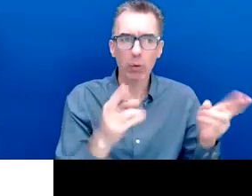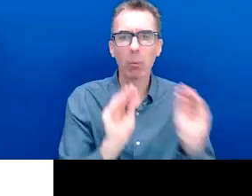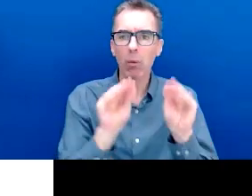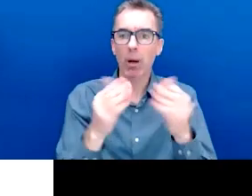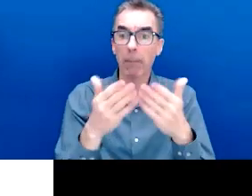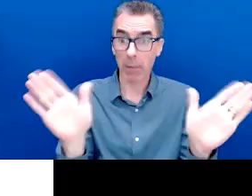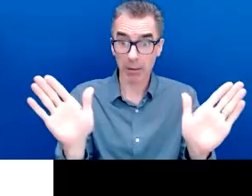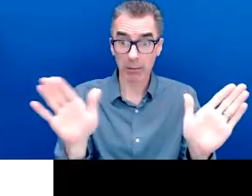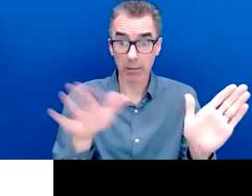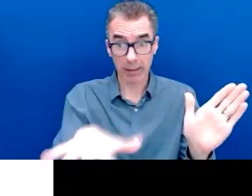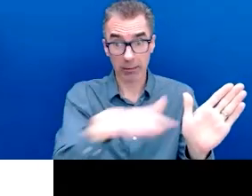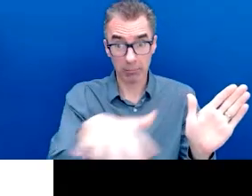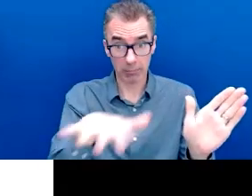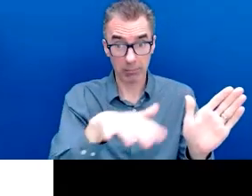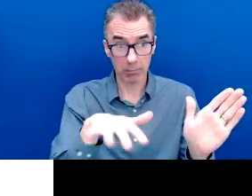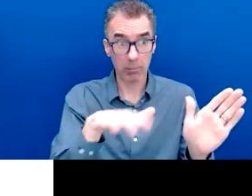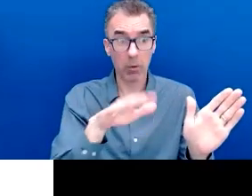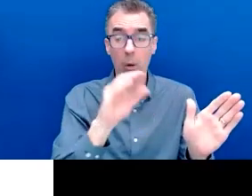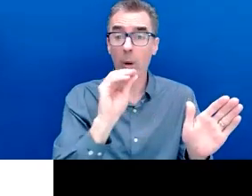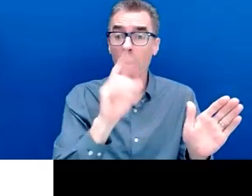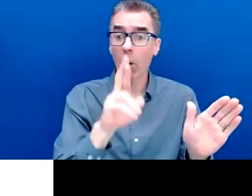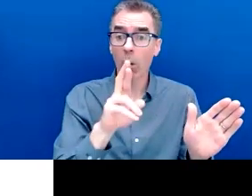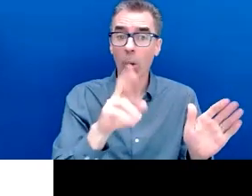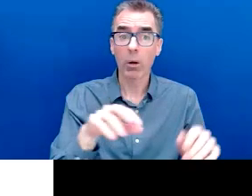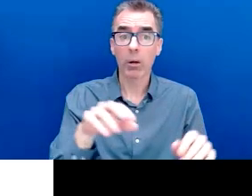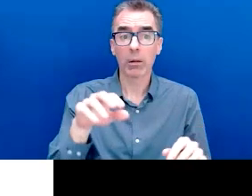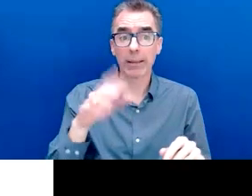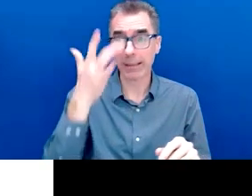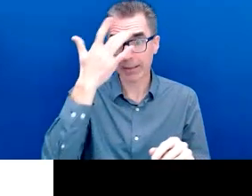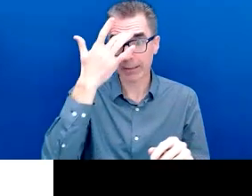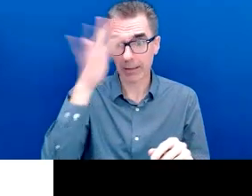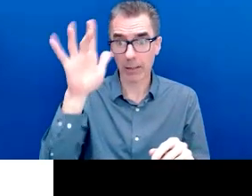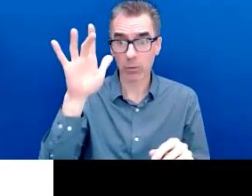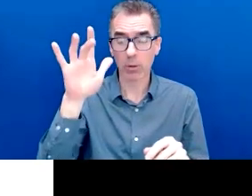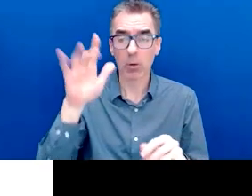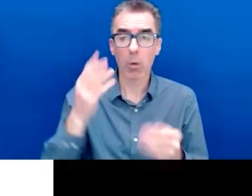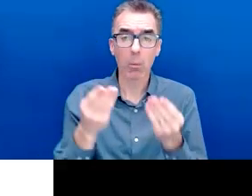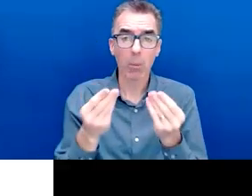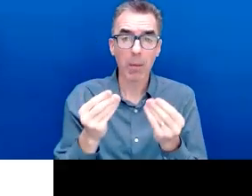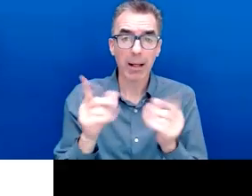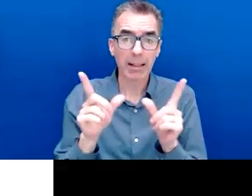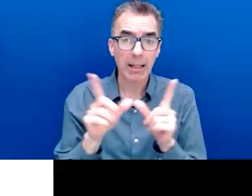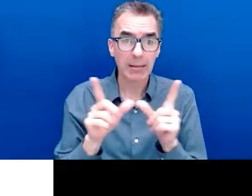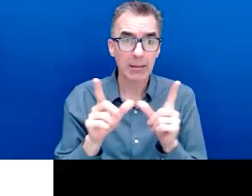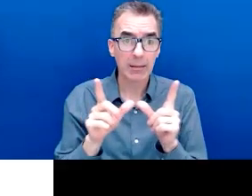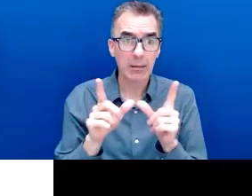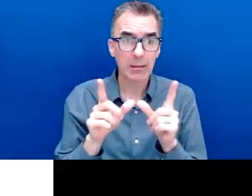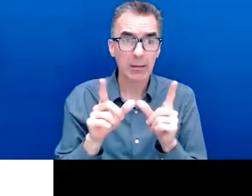or they have been released under an intellectual property license. Creative Commons is really the main one.